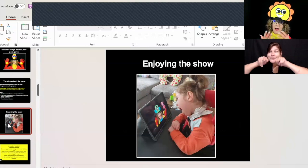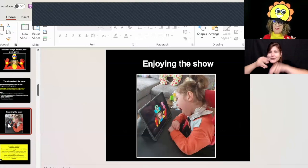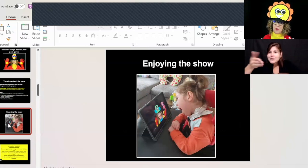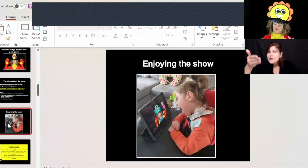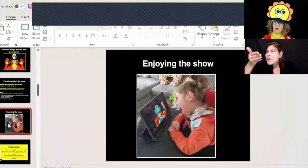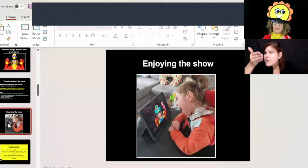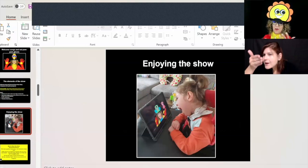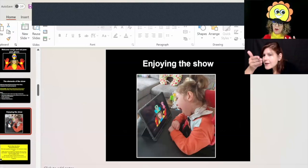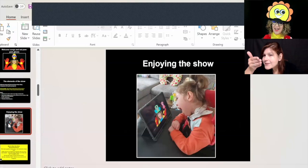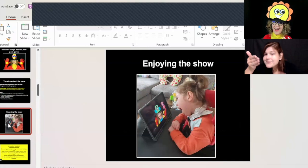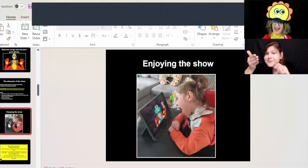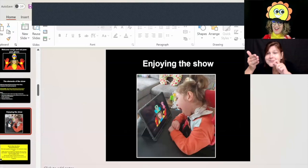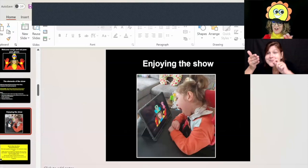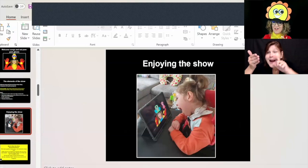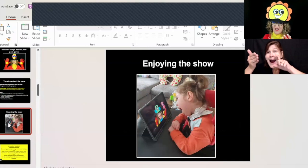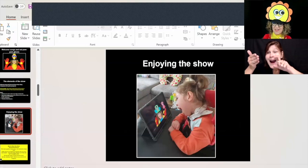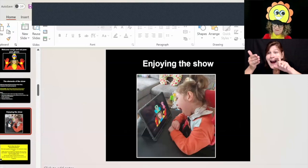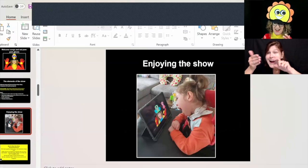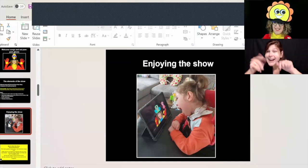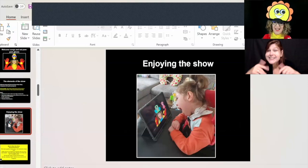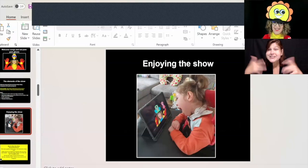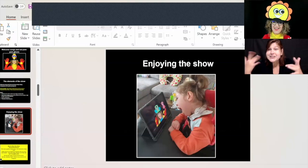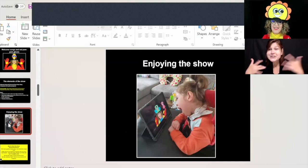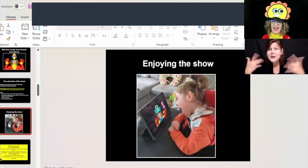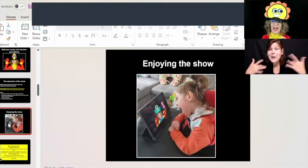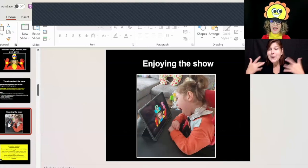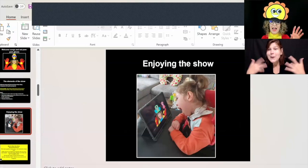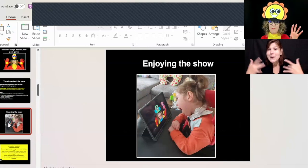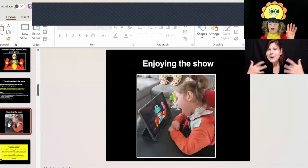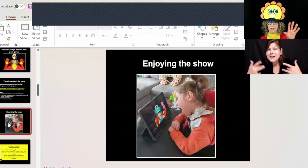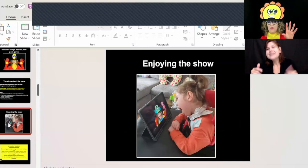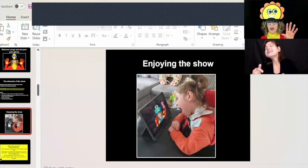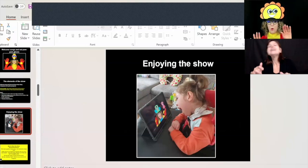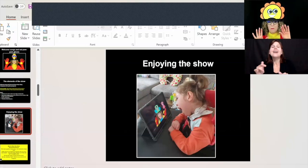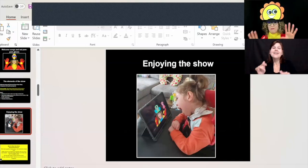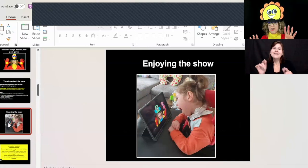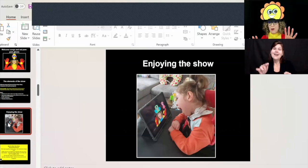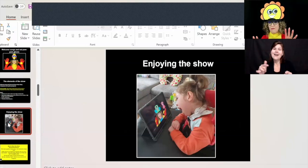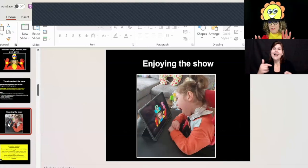Her mouth's open with joy. She looks like she's really excited. And I'm on the show with my red gloves